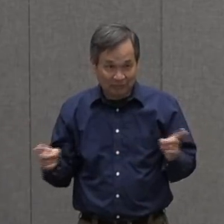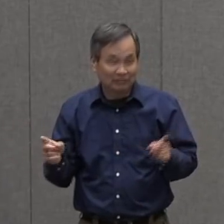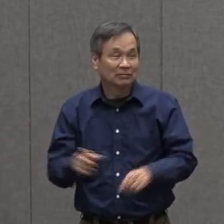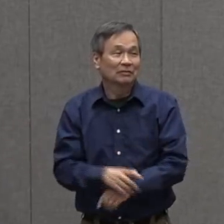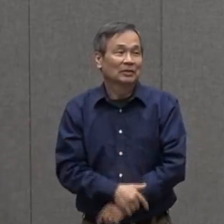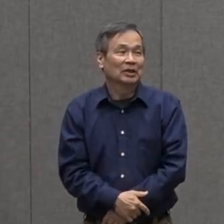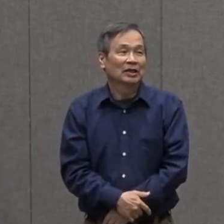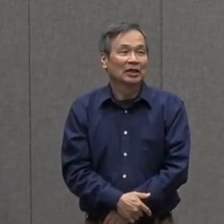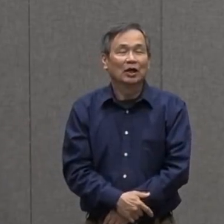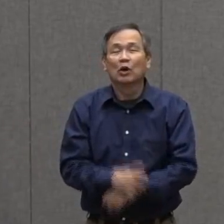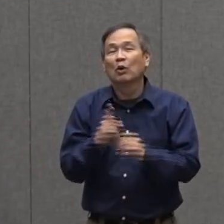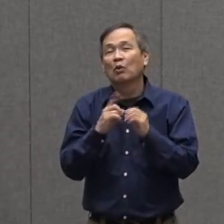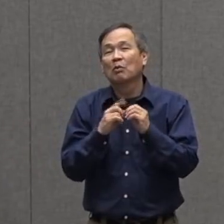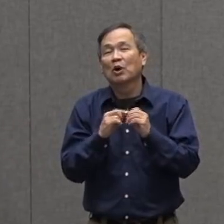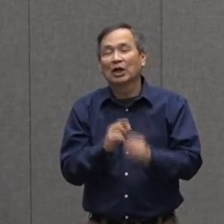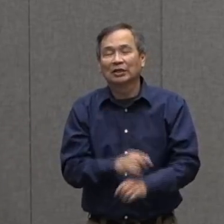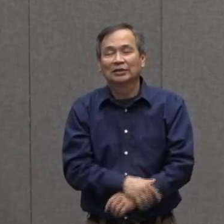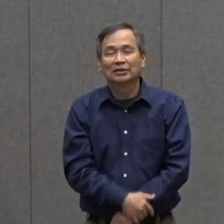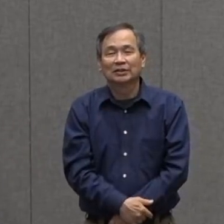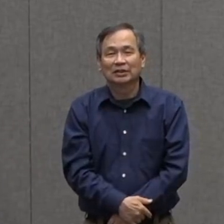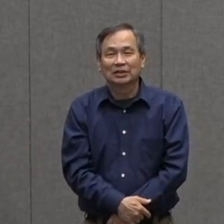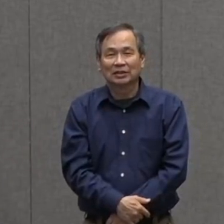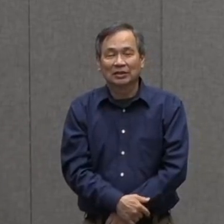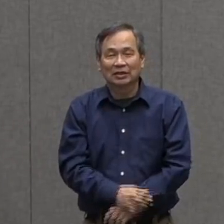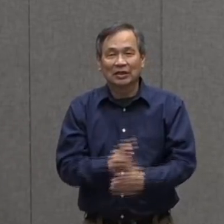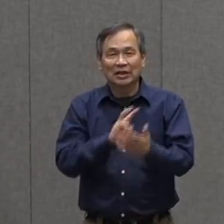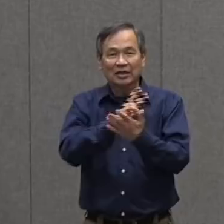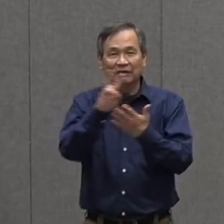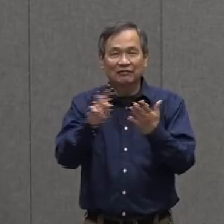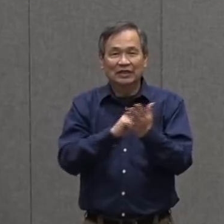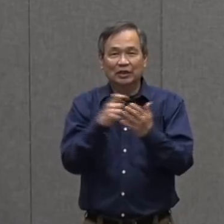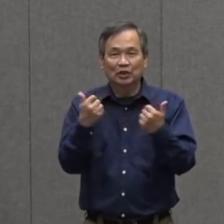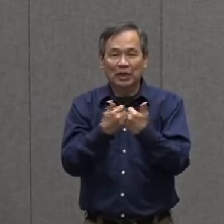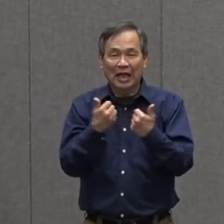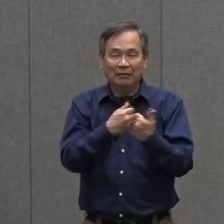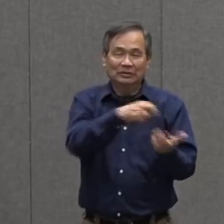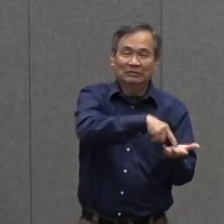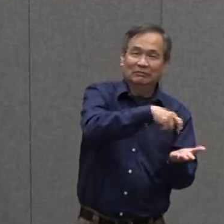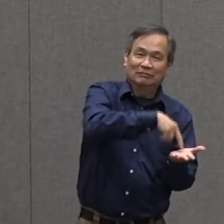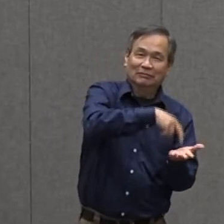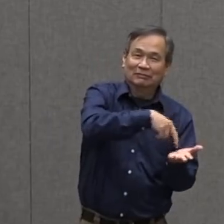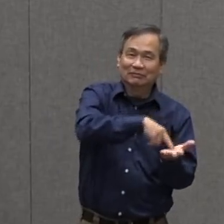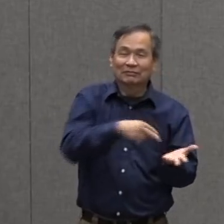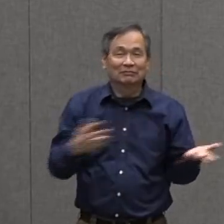All right, let's try one more, video game. Do your jumping jacks, video game.